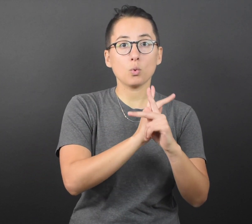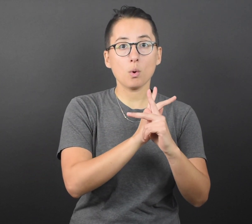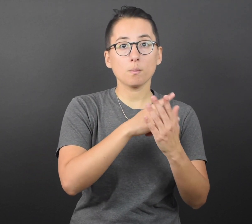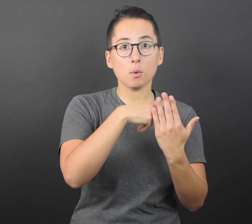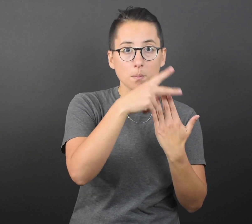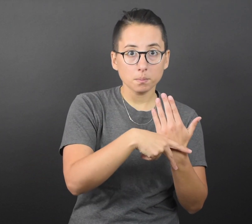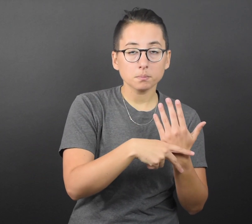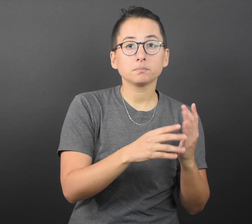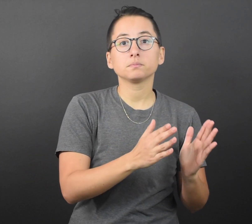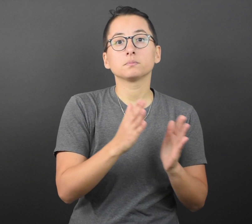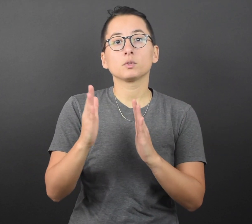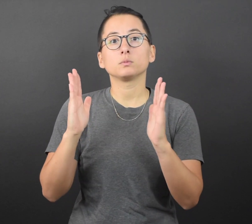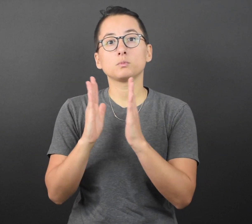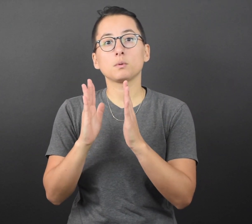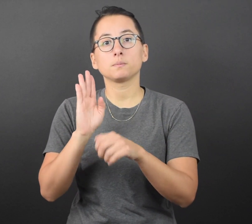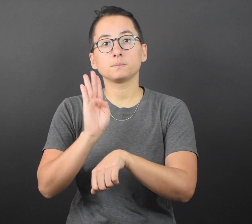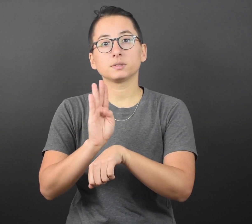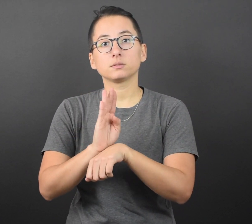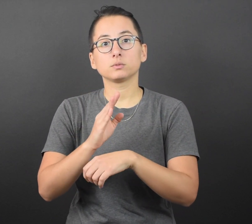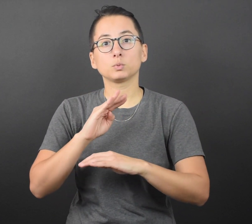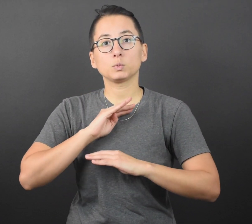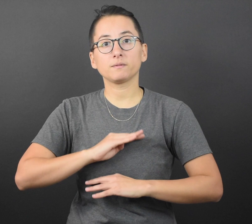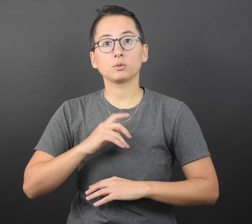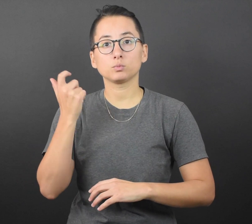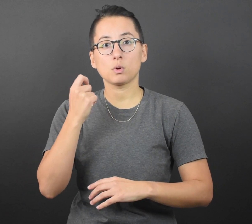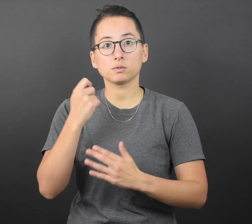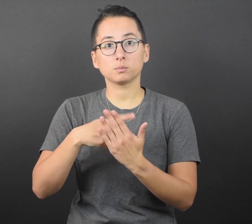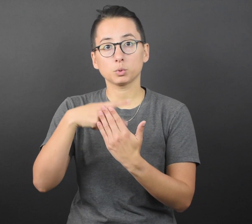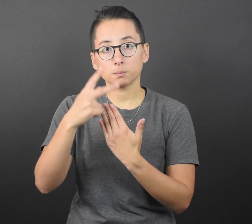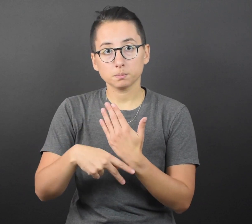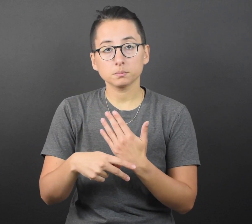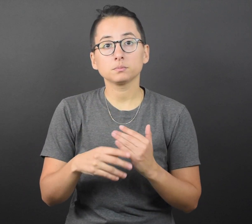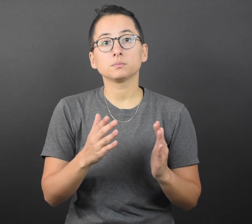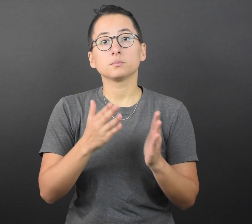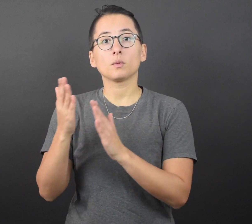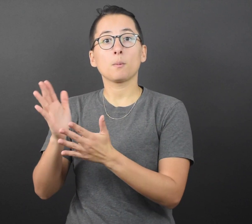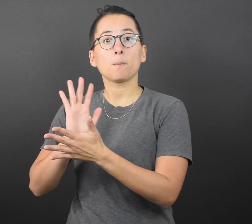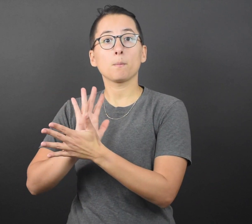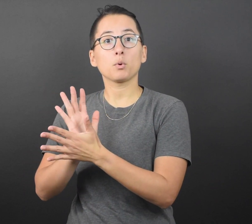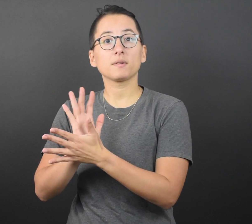Street COVID Relief Grants Program page. Previous relief programs include the Small